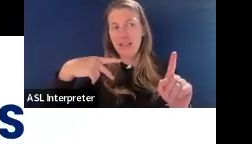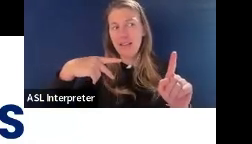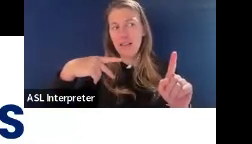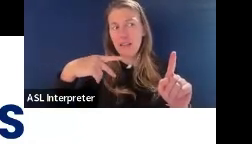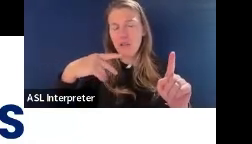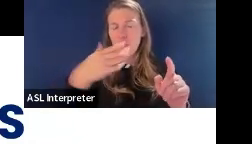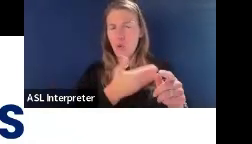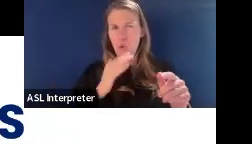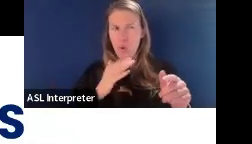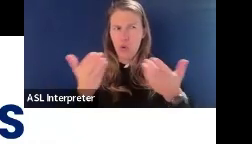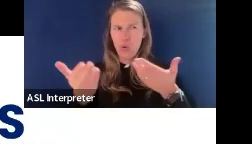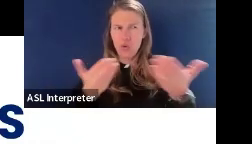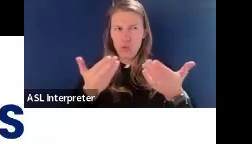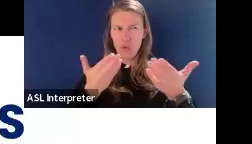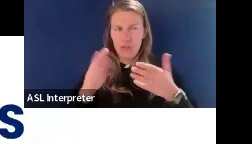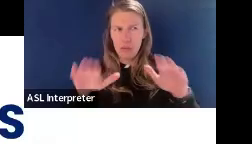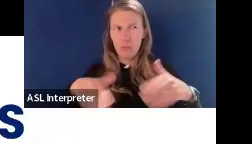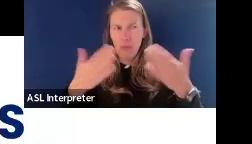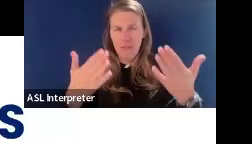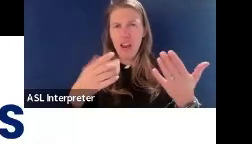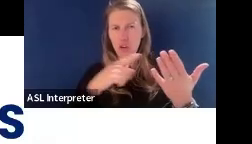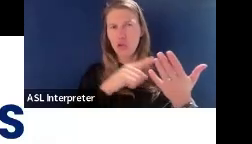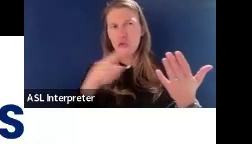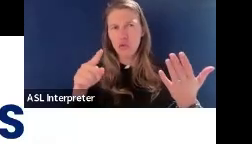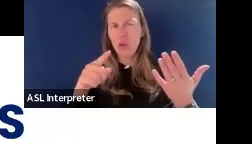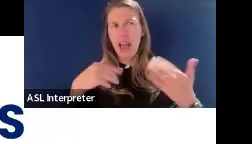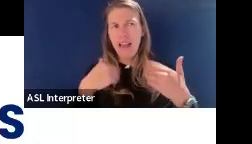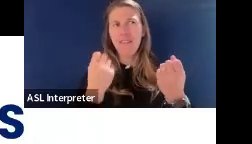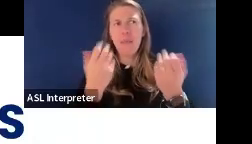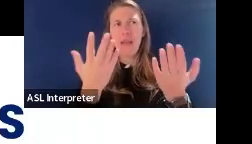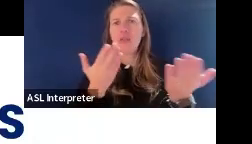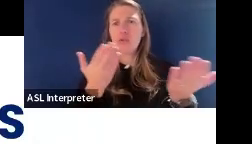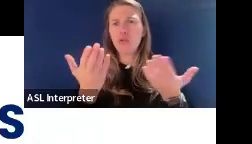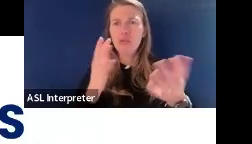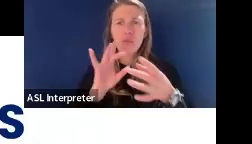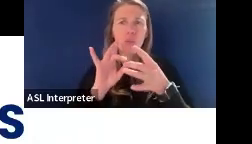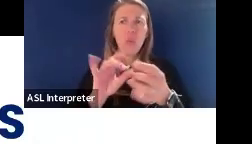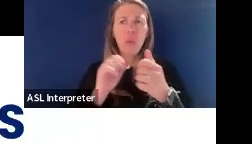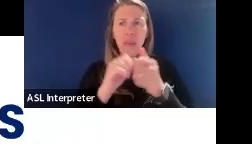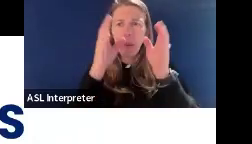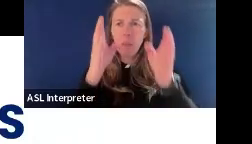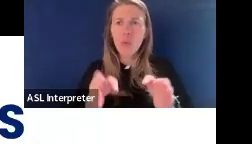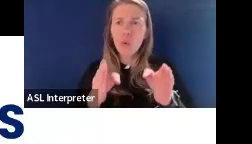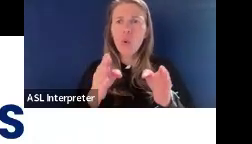Our service providers provide a lot of services to individuals that I would say